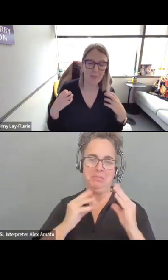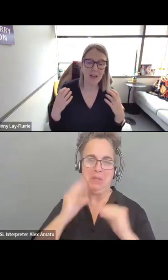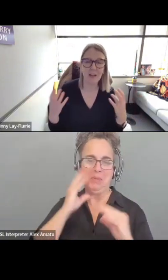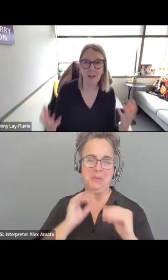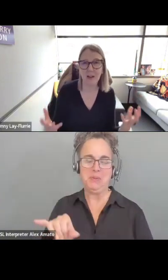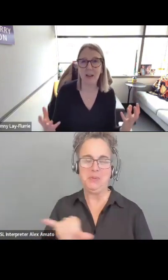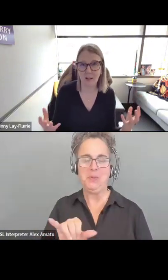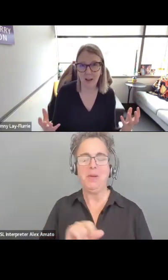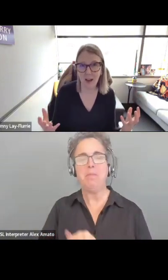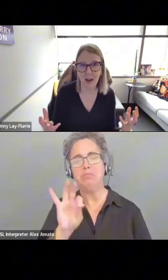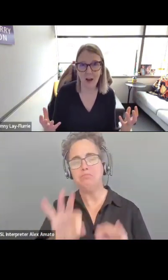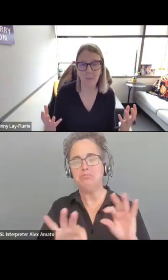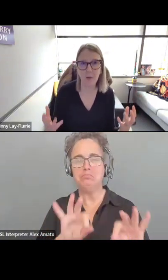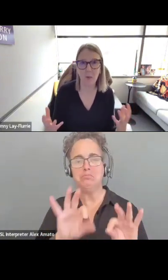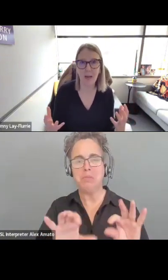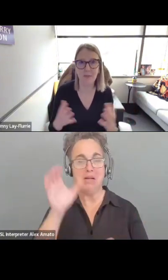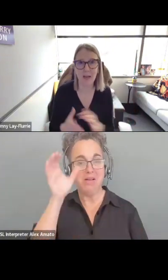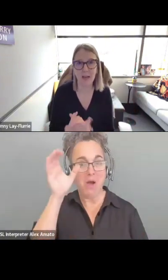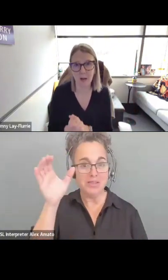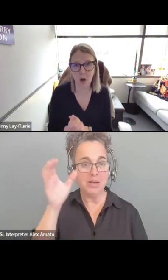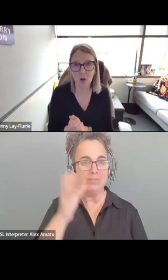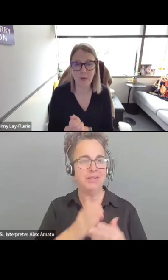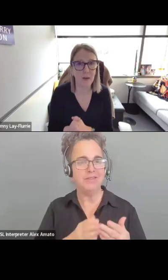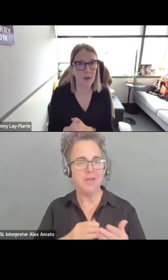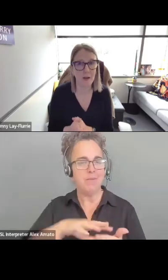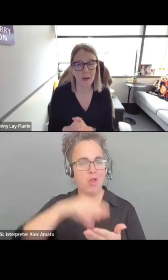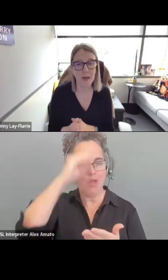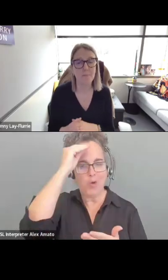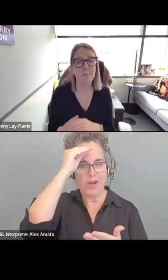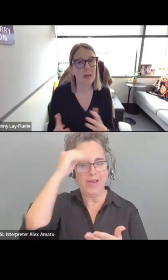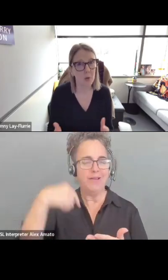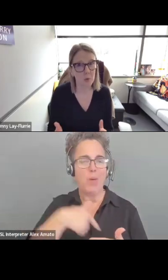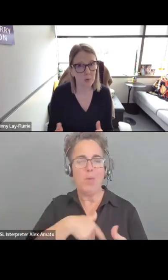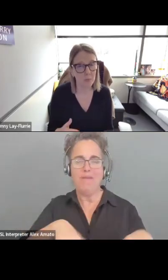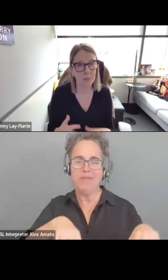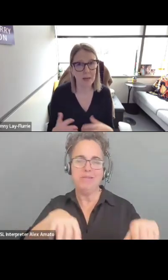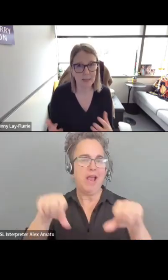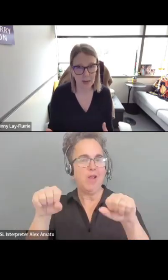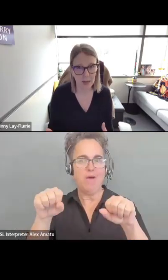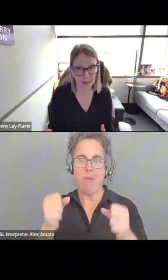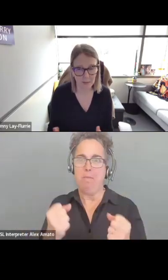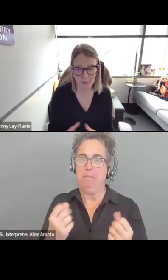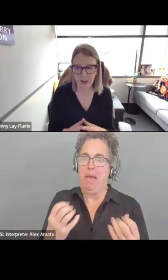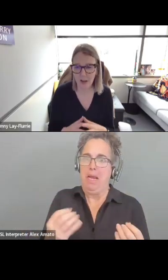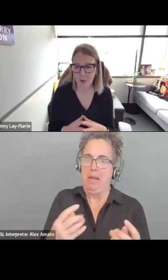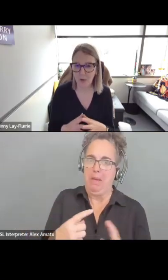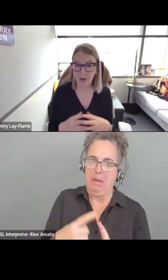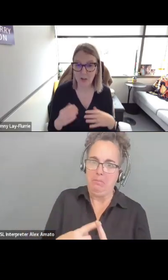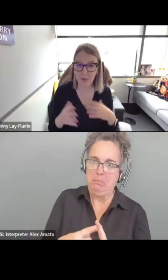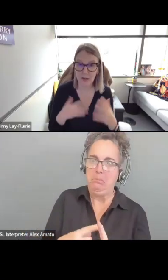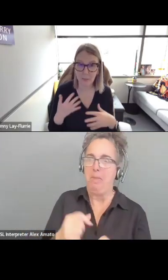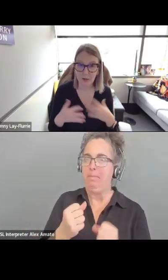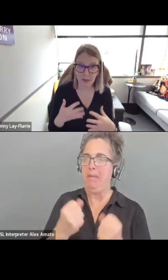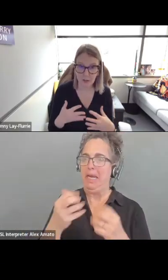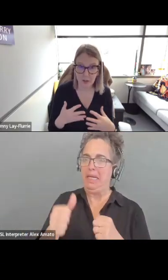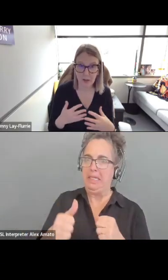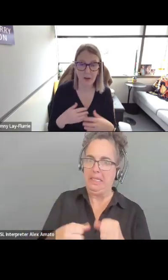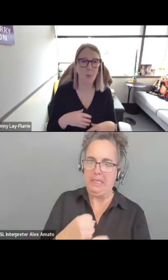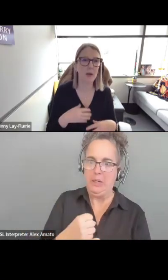and some of our learning that we have taken over the many moons and many decades. We are gonna do a little bit of history.